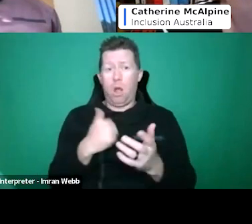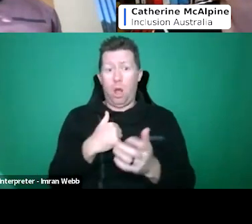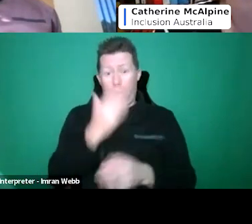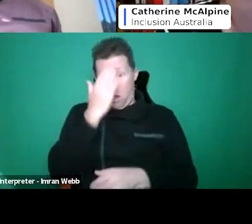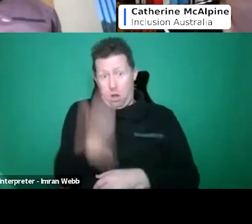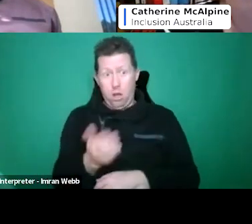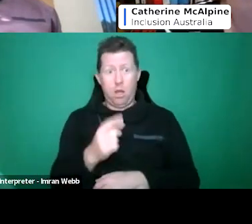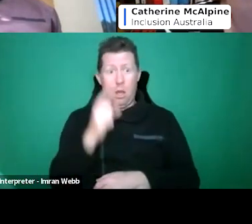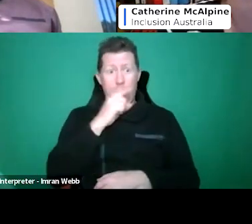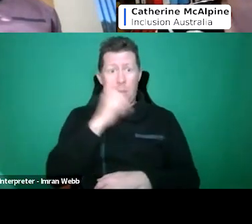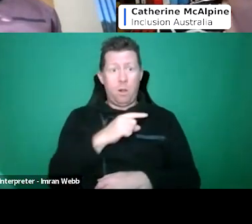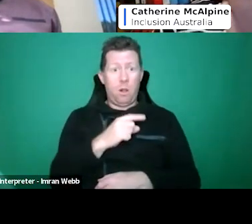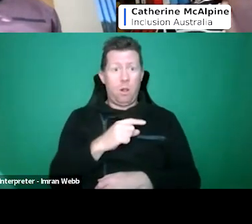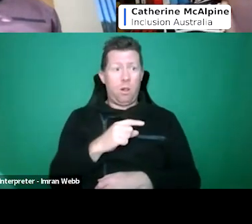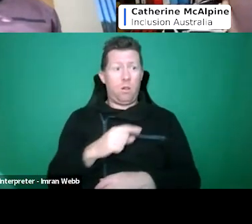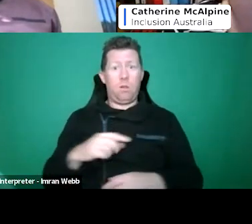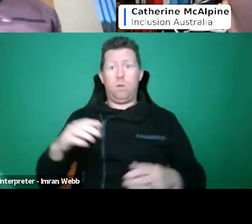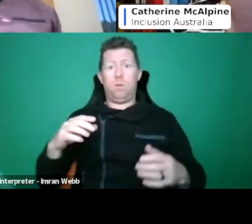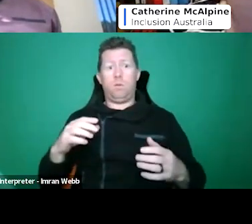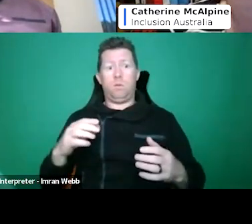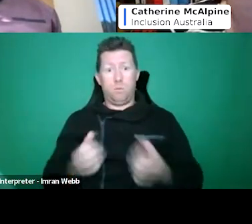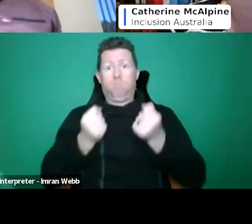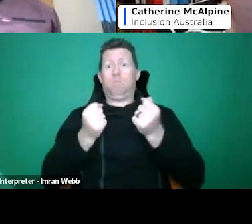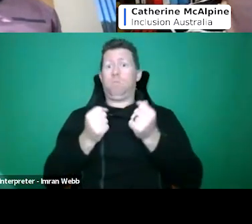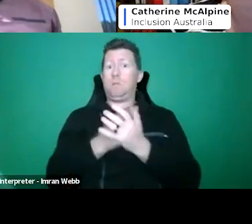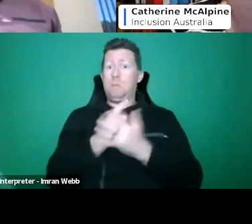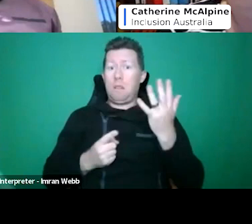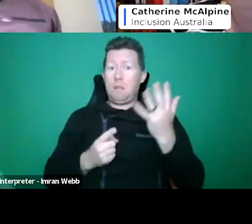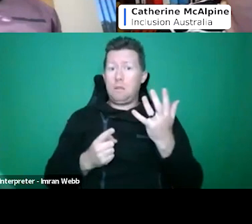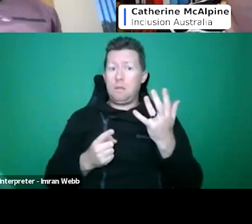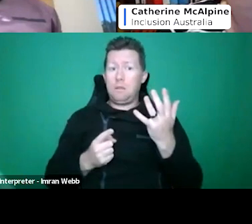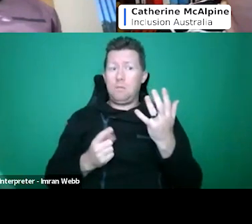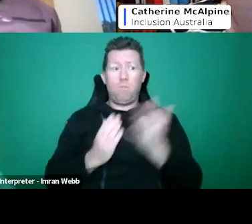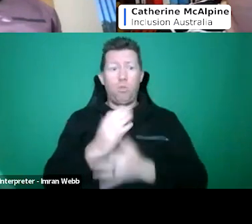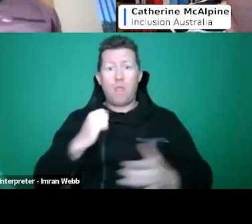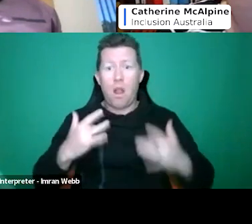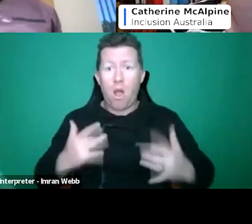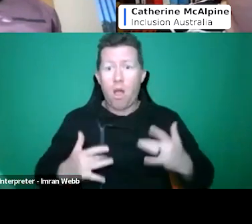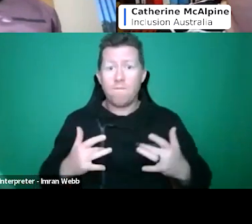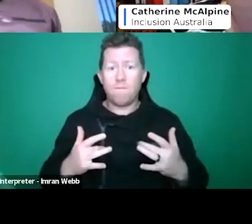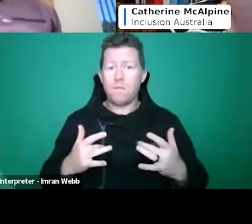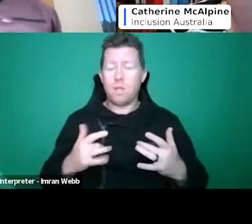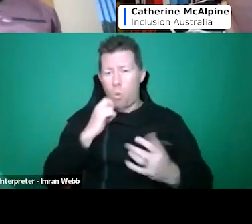acquire disability throughout their life, so we'll be capturing what